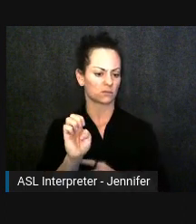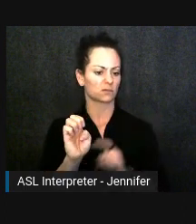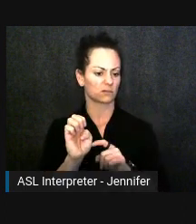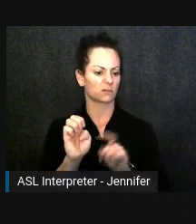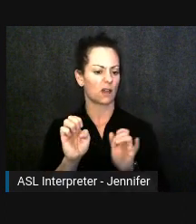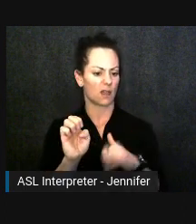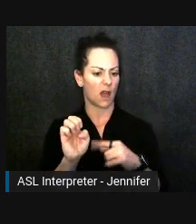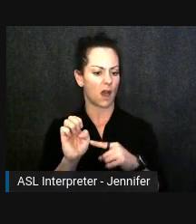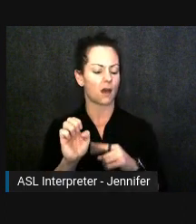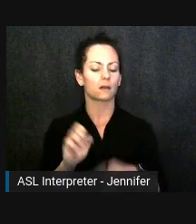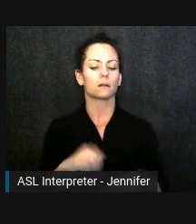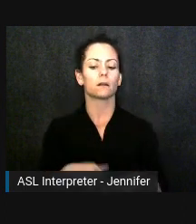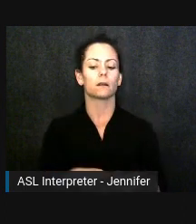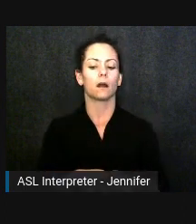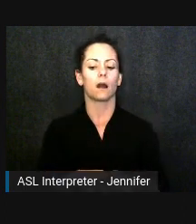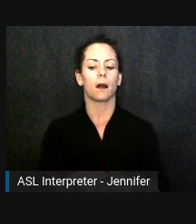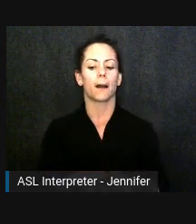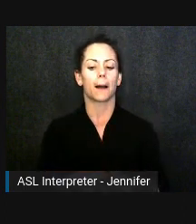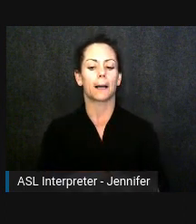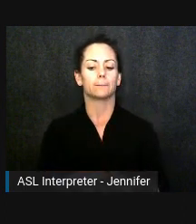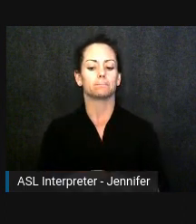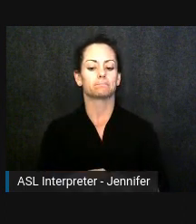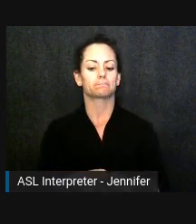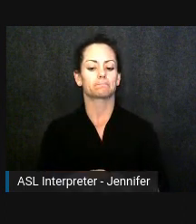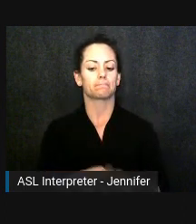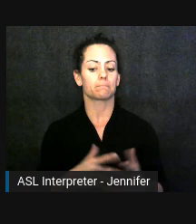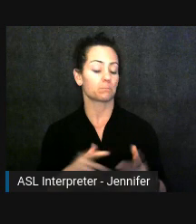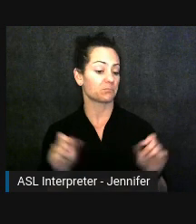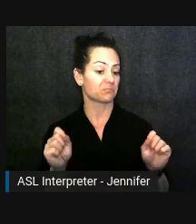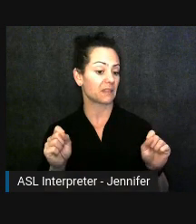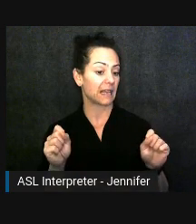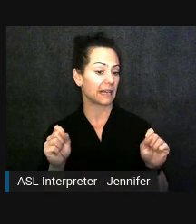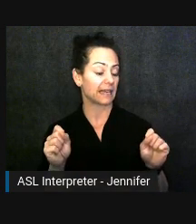from sort of a bottom-up start percolating